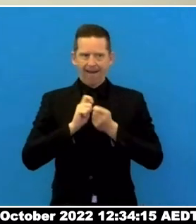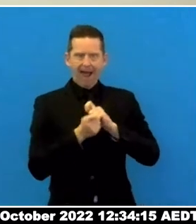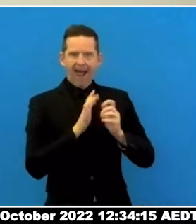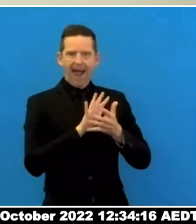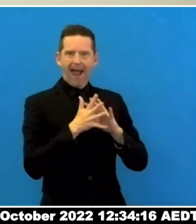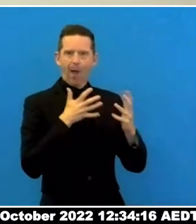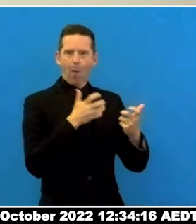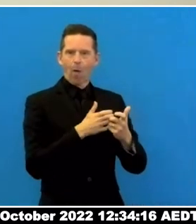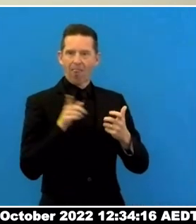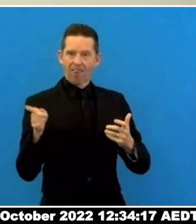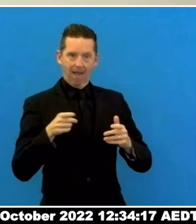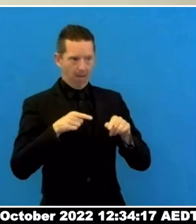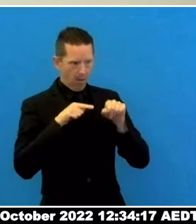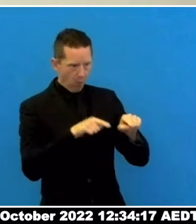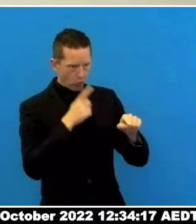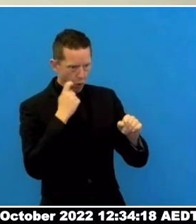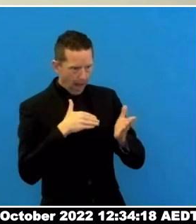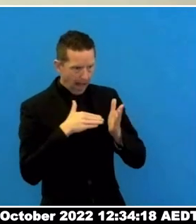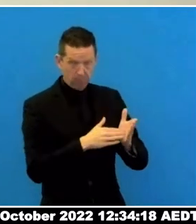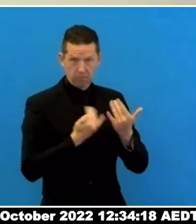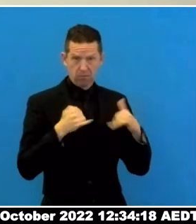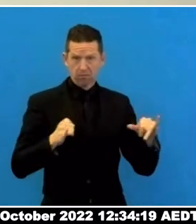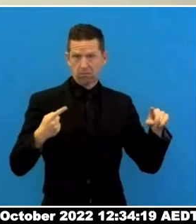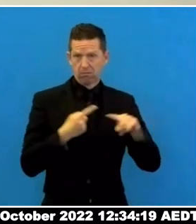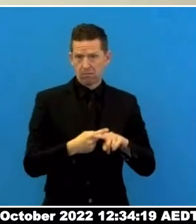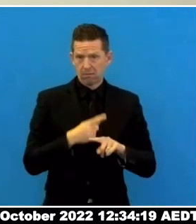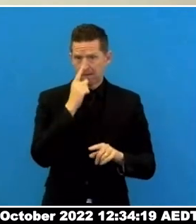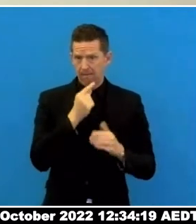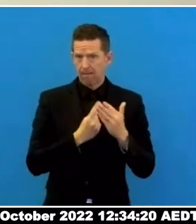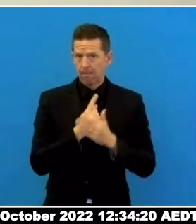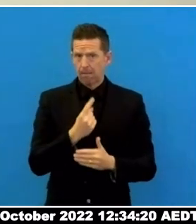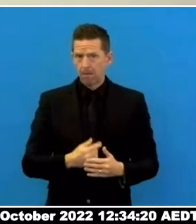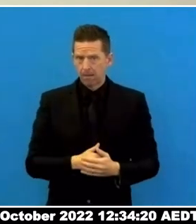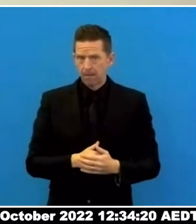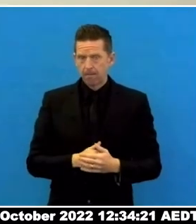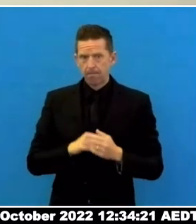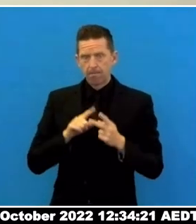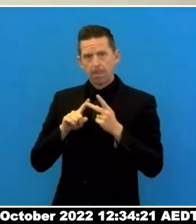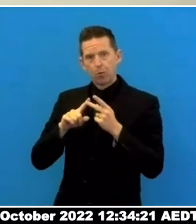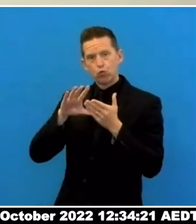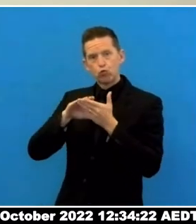and counter productive and do harm. Another example was a student who was referred to mental health services